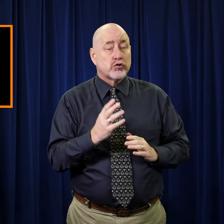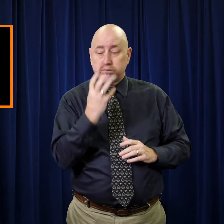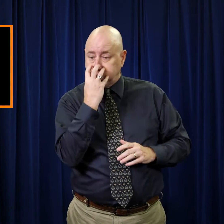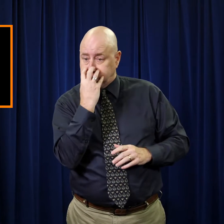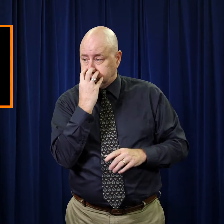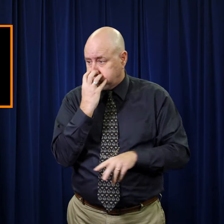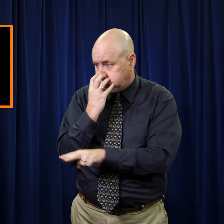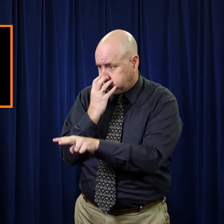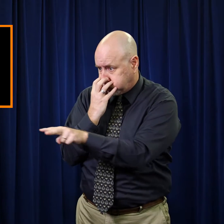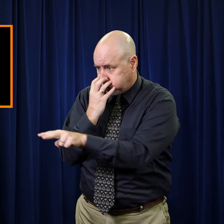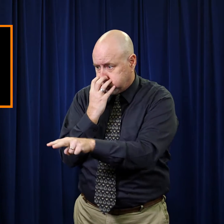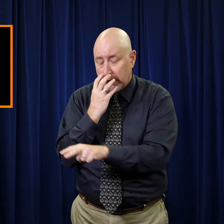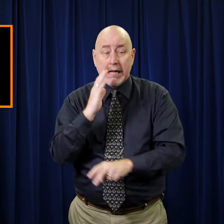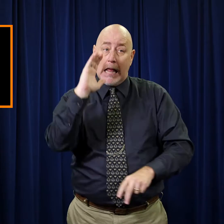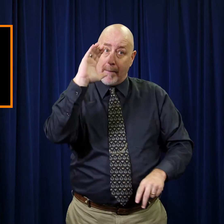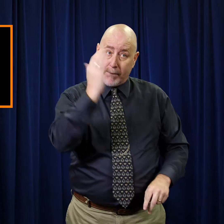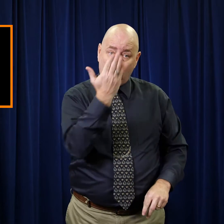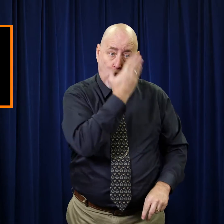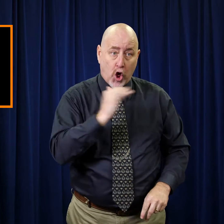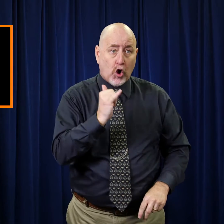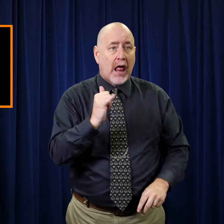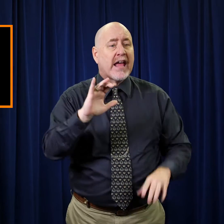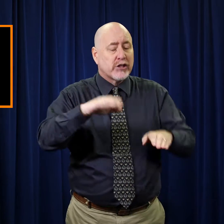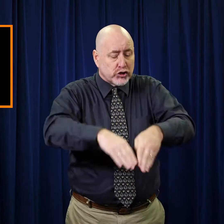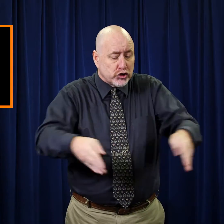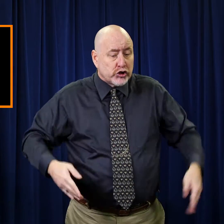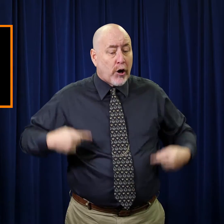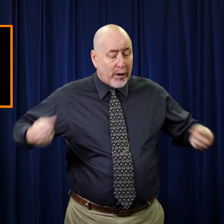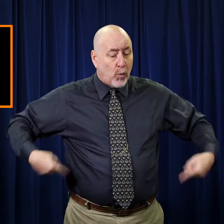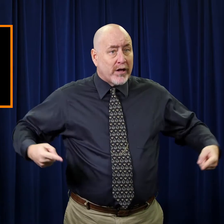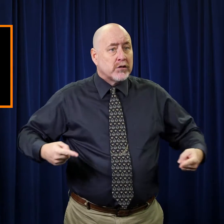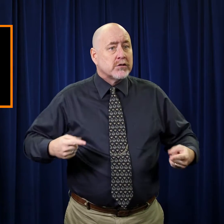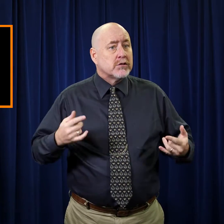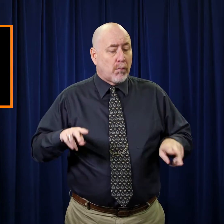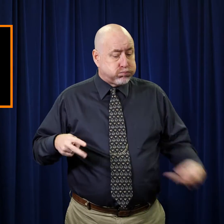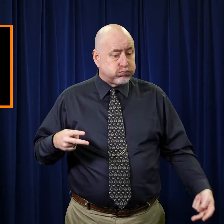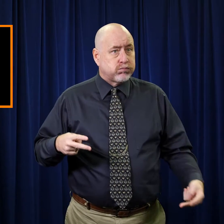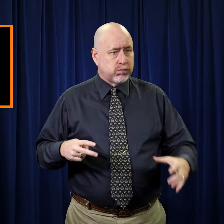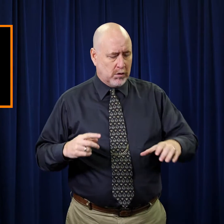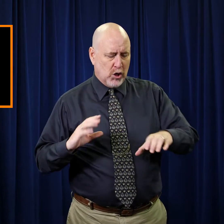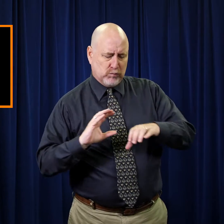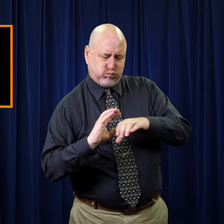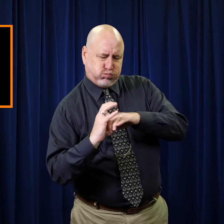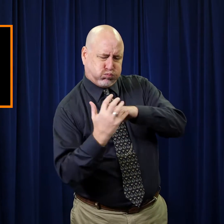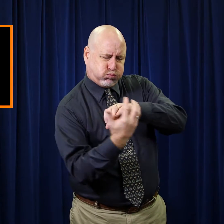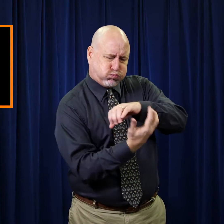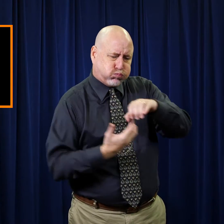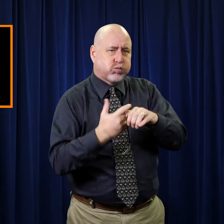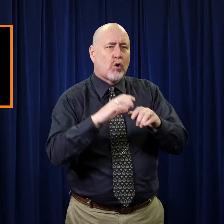what appear to be coral encrusted chariot wheels similar to the early